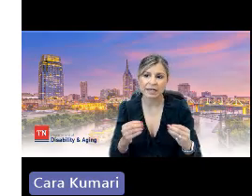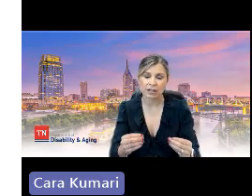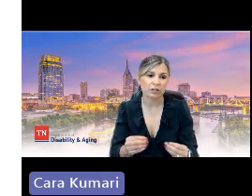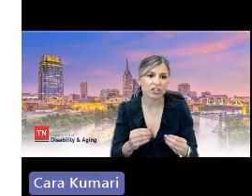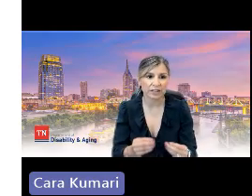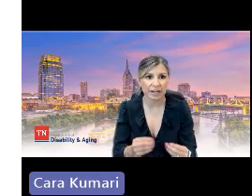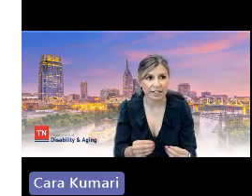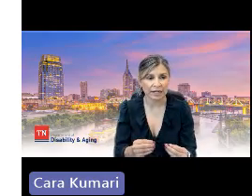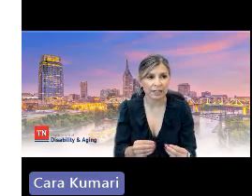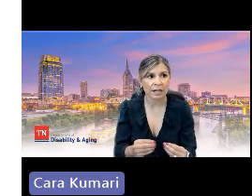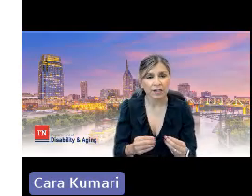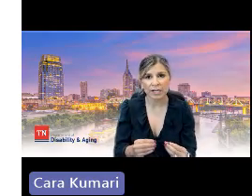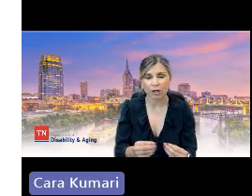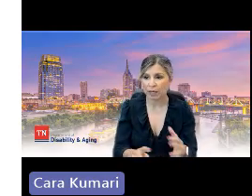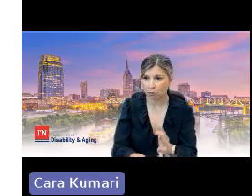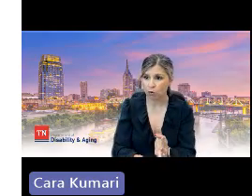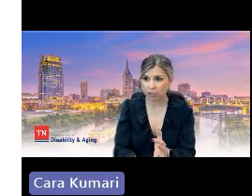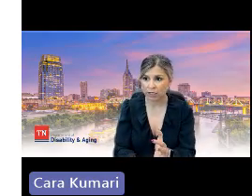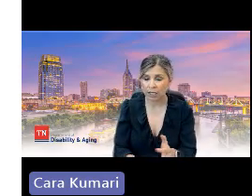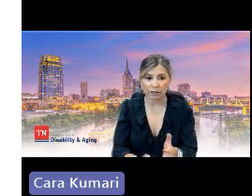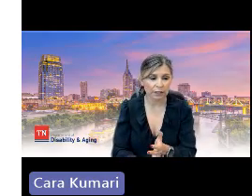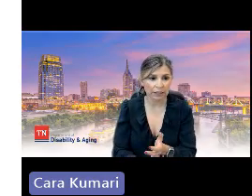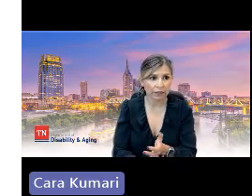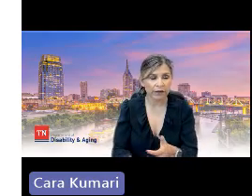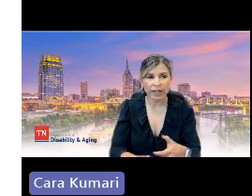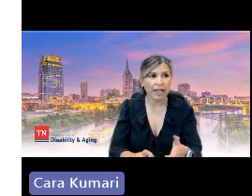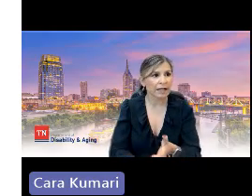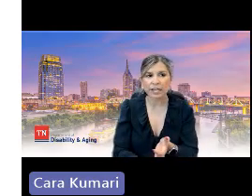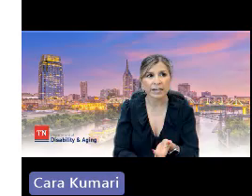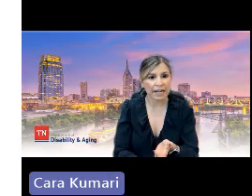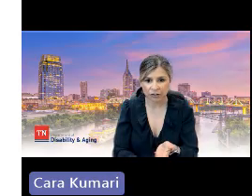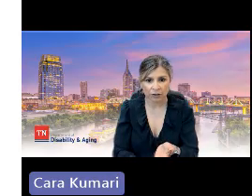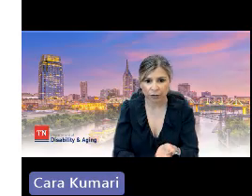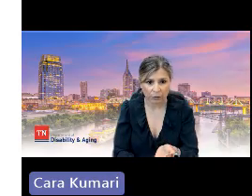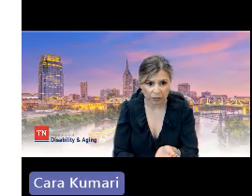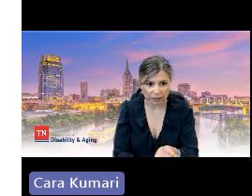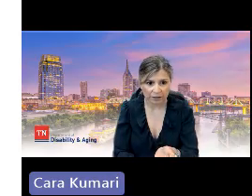technology they need to help them work, live and engage in their communities and